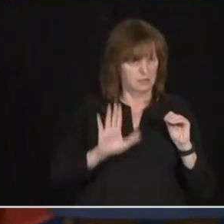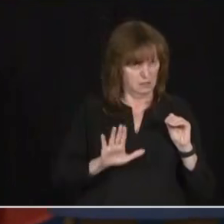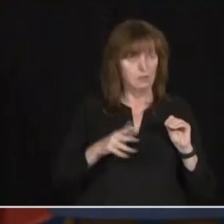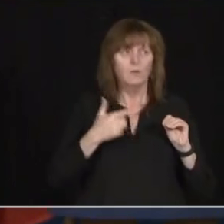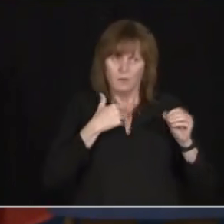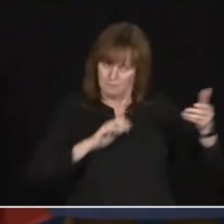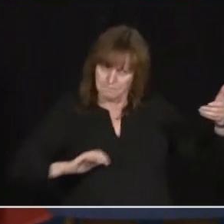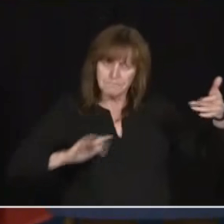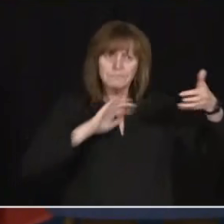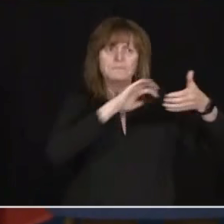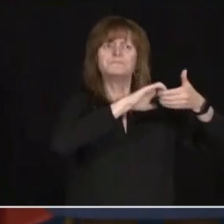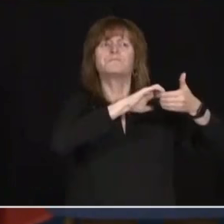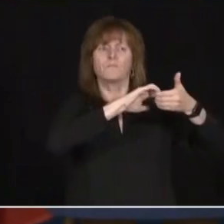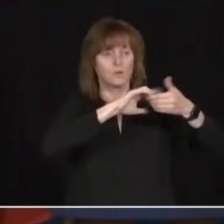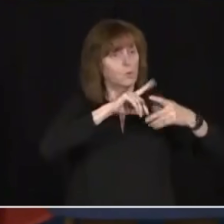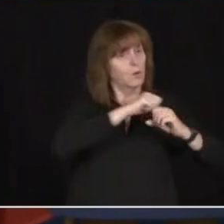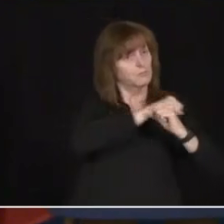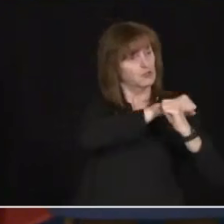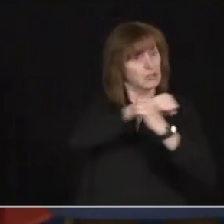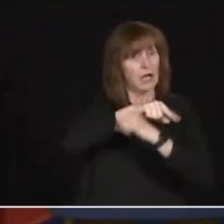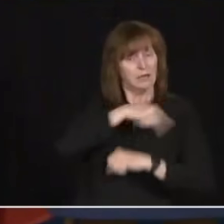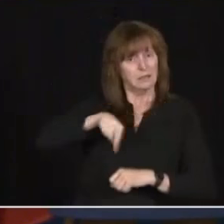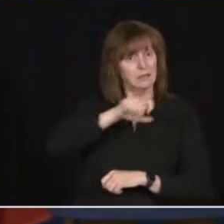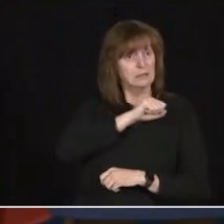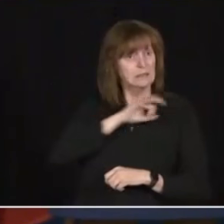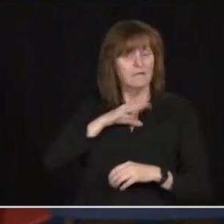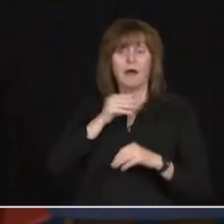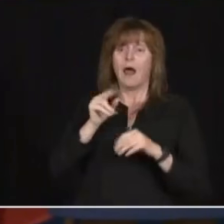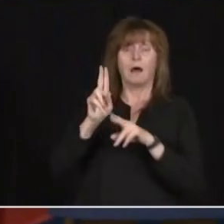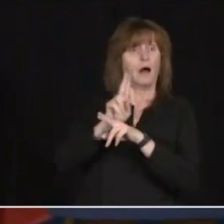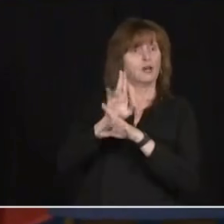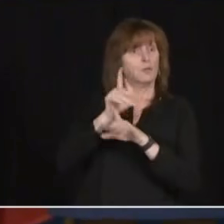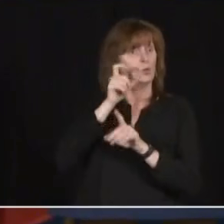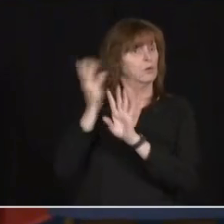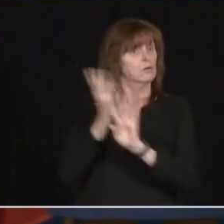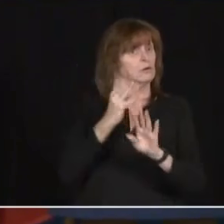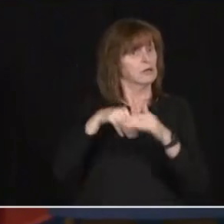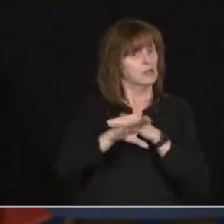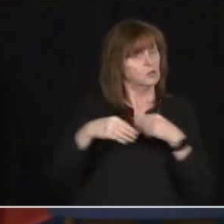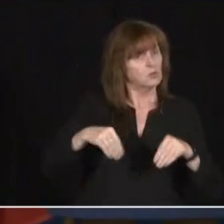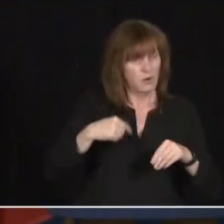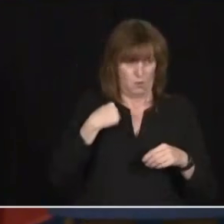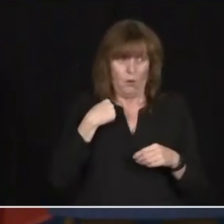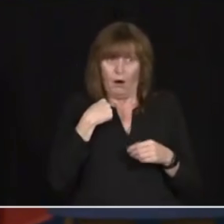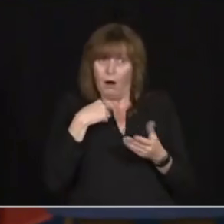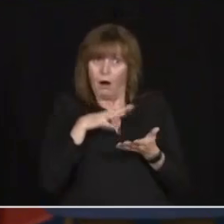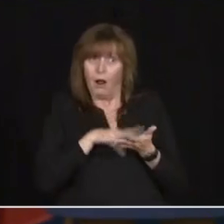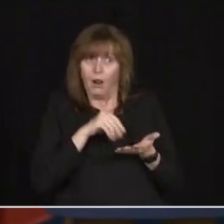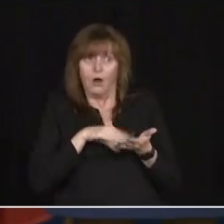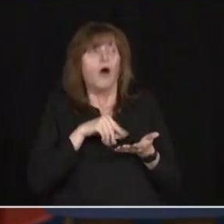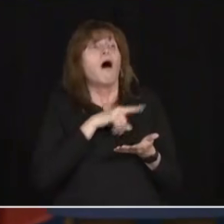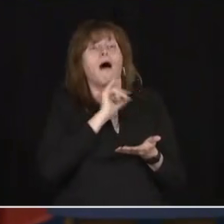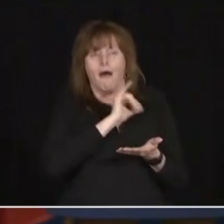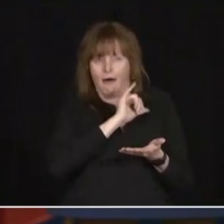protects staff and customers. The learnings we're gathering will help other businesses as we build on our